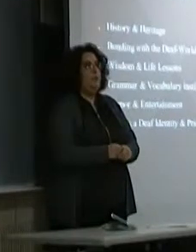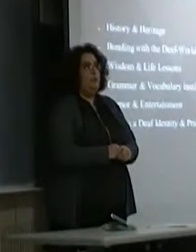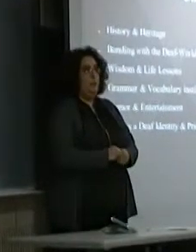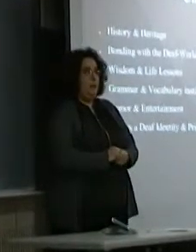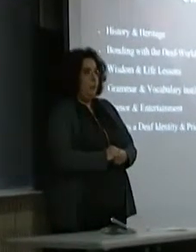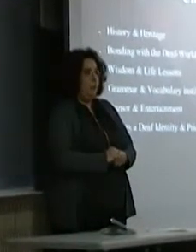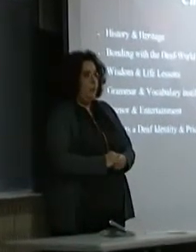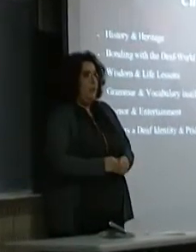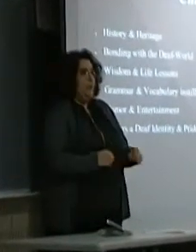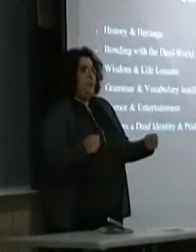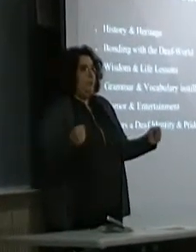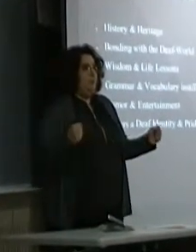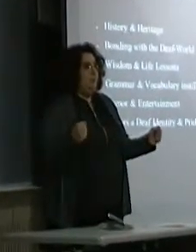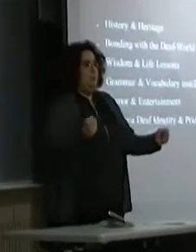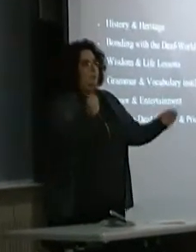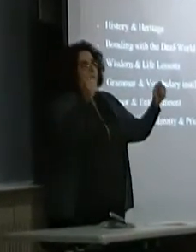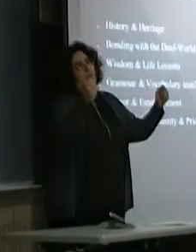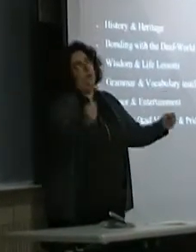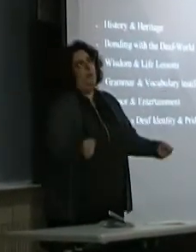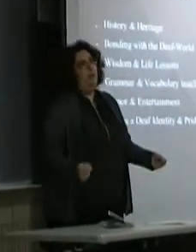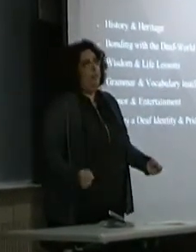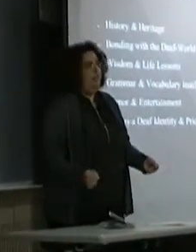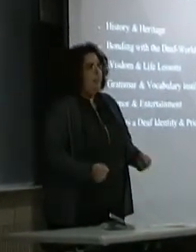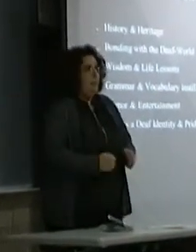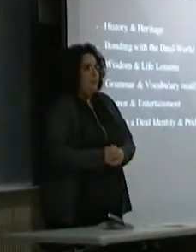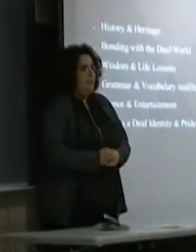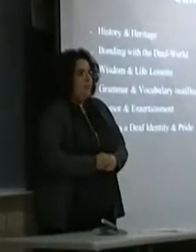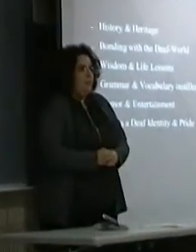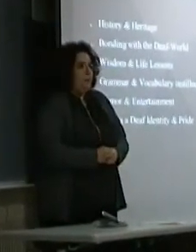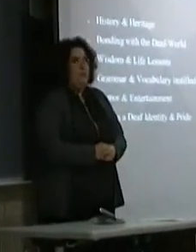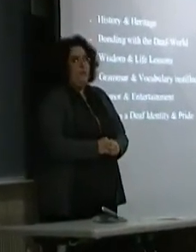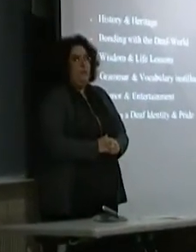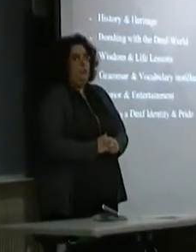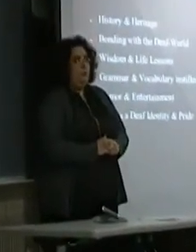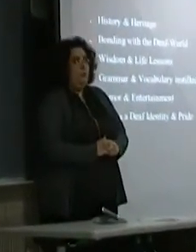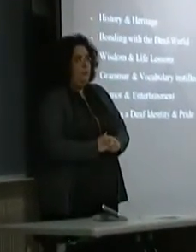wasted no time in spearheading the preservation of sign.